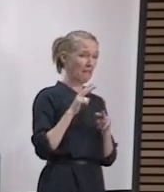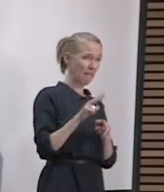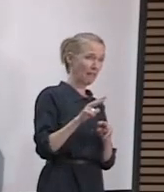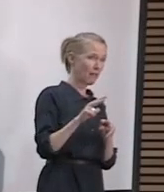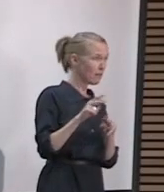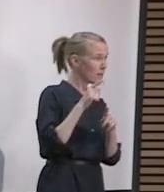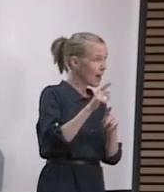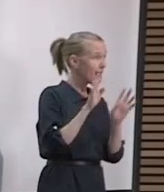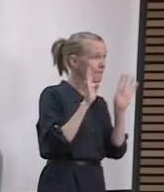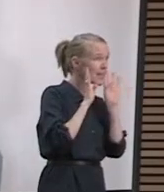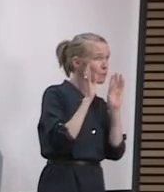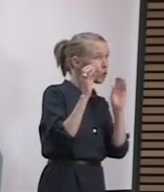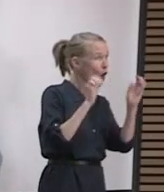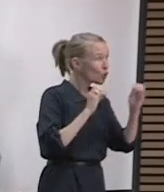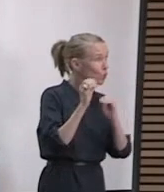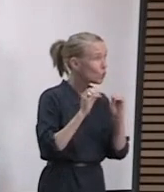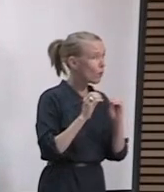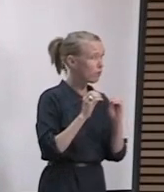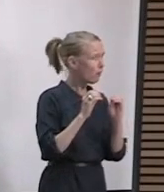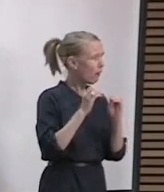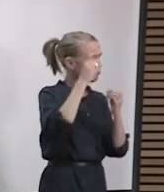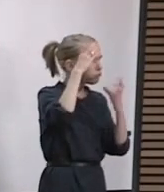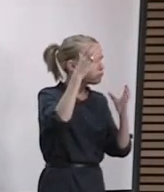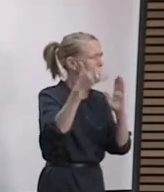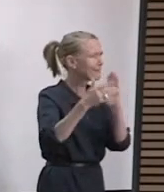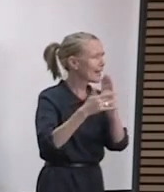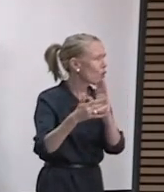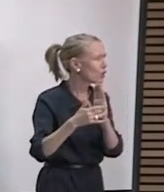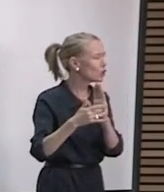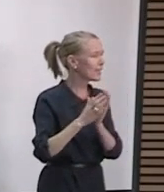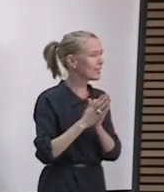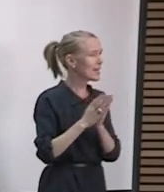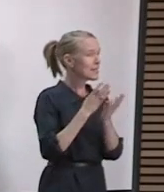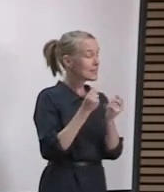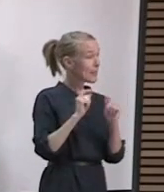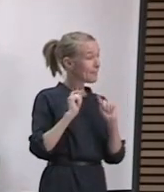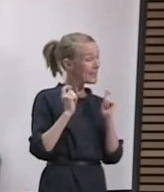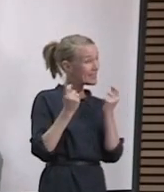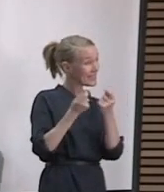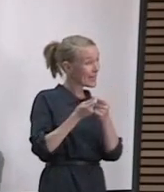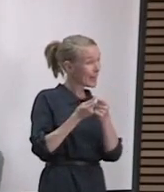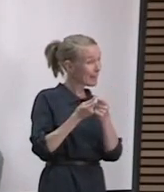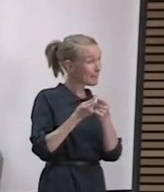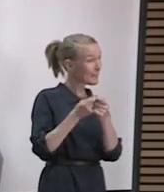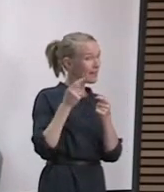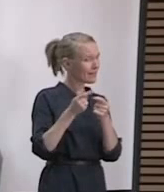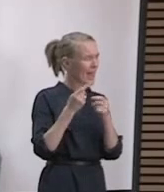I've constantly been impressed with their ability to use